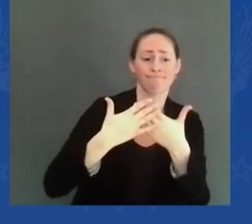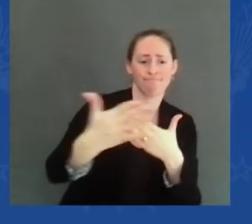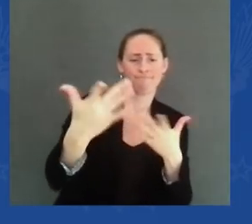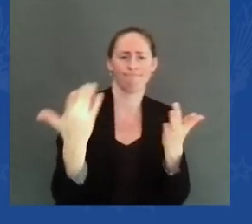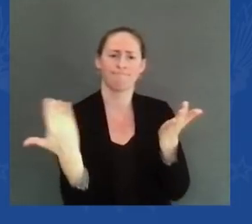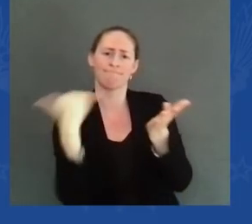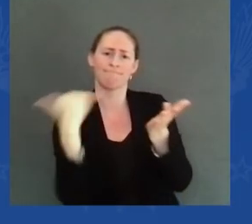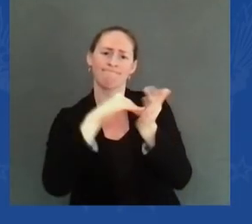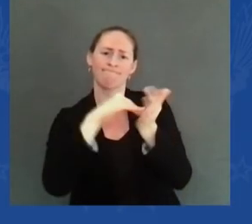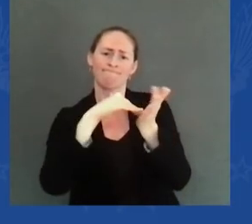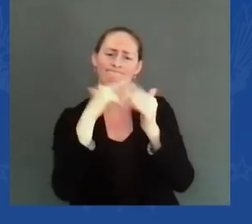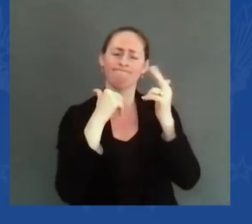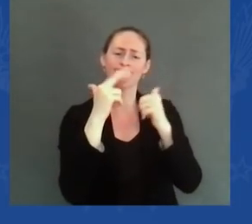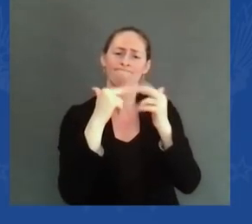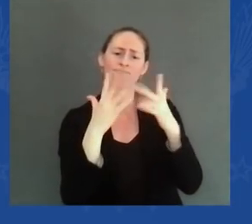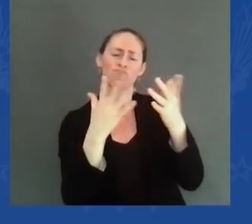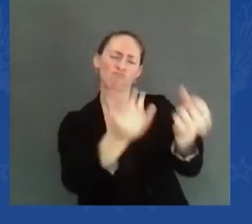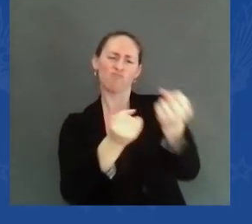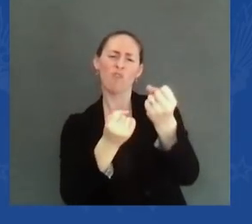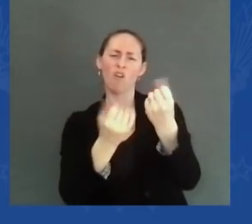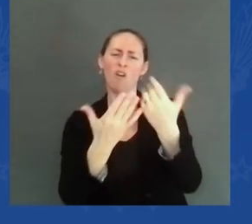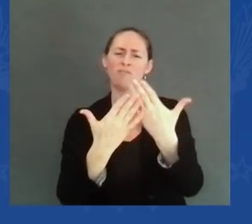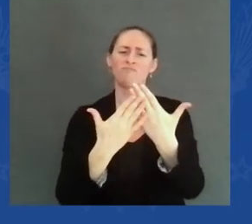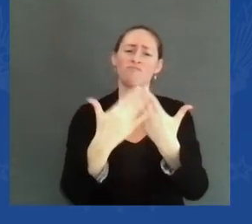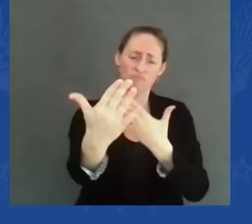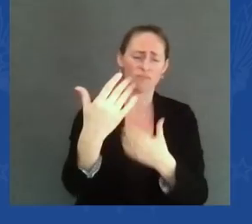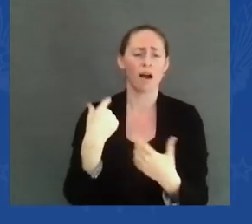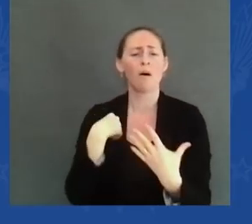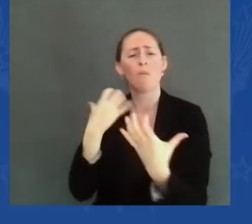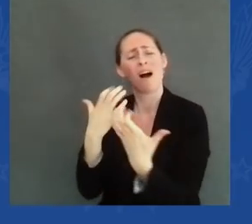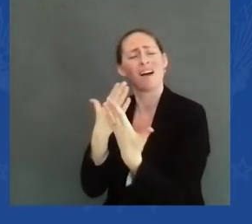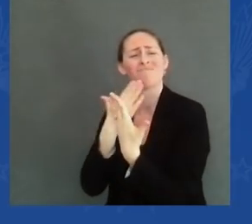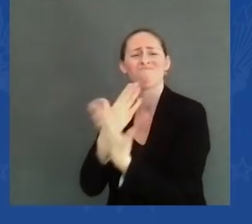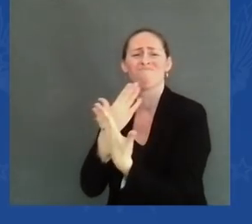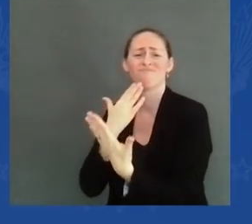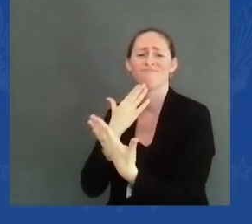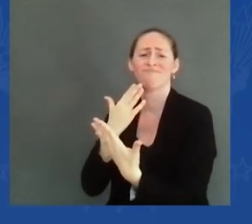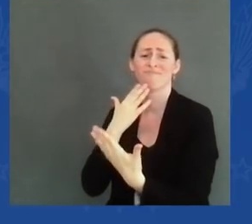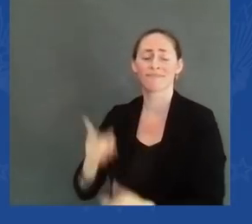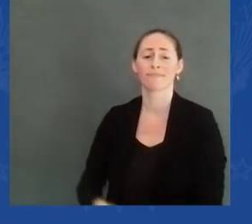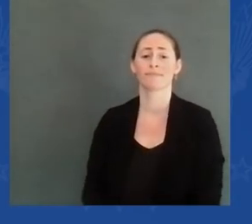and that of Senator Gillibrand and the call of Governor Hochul and my colleagues in the New York delegation,